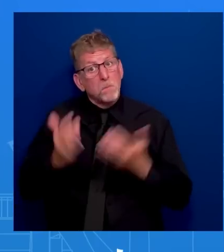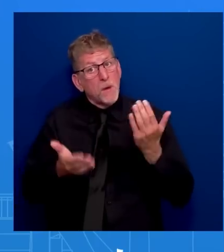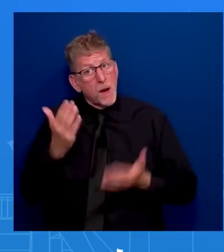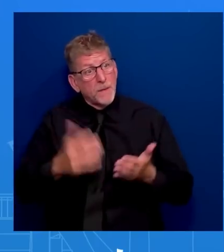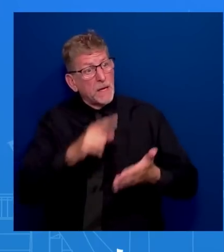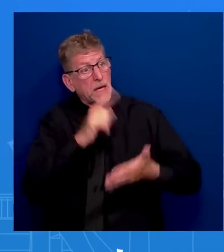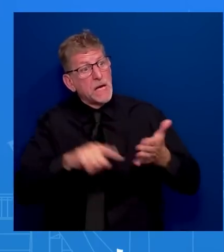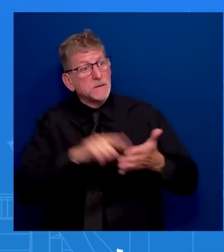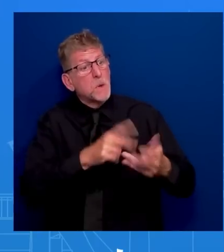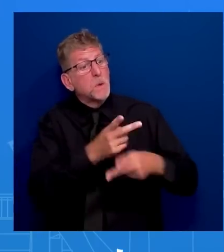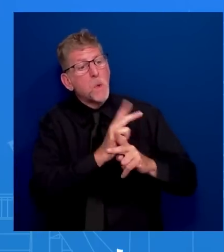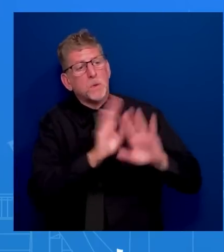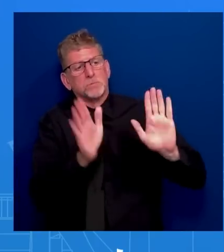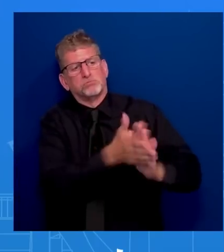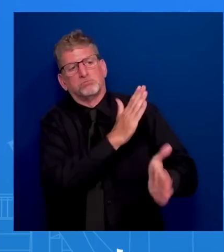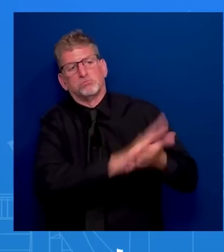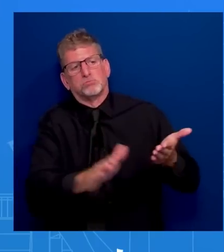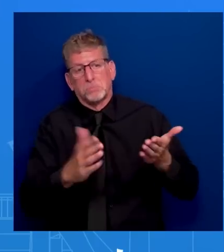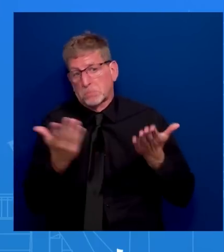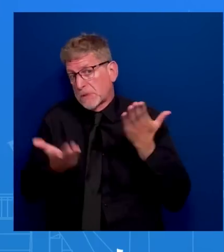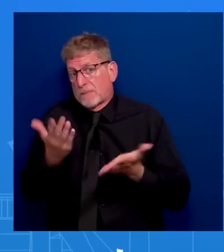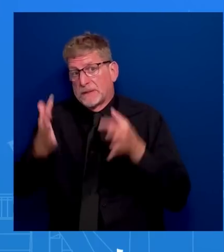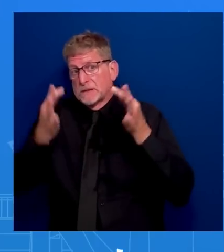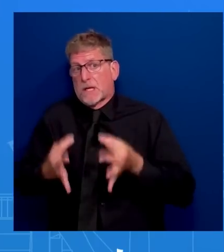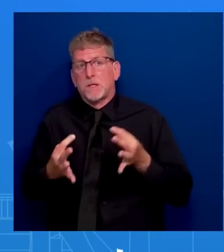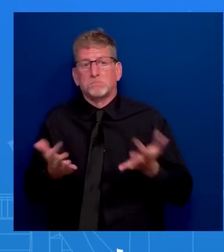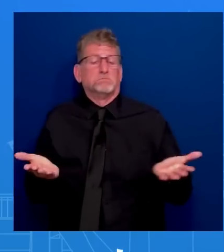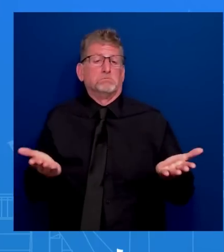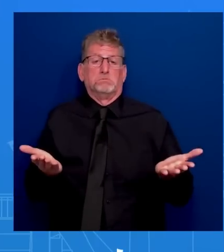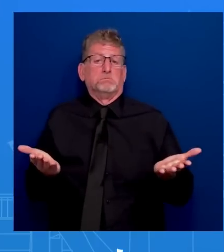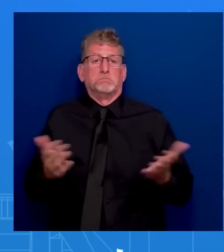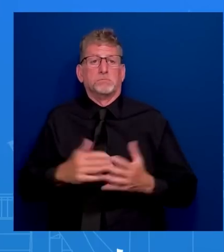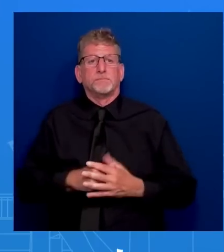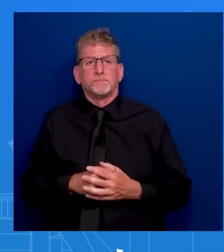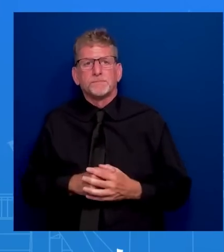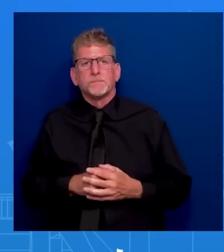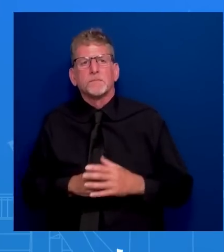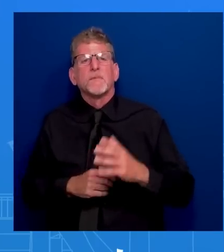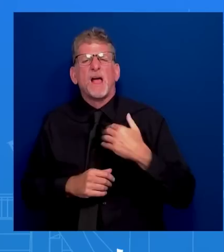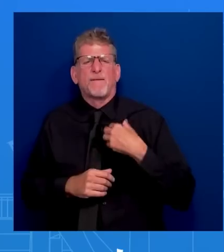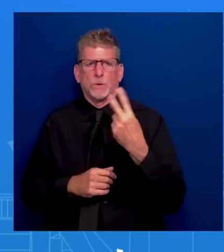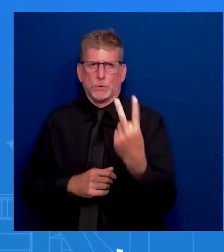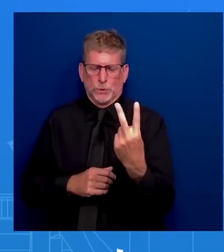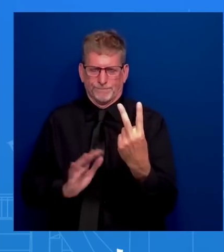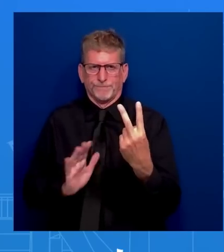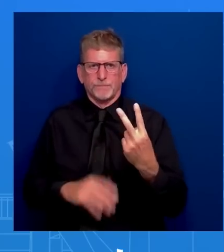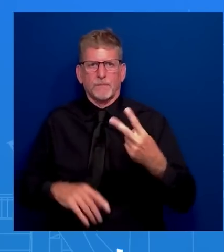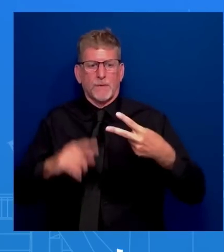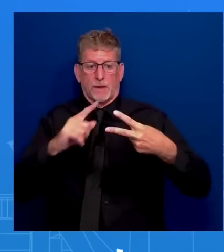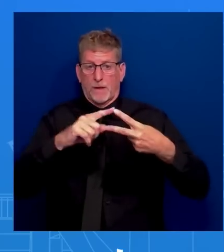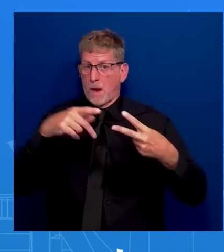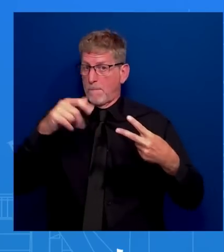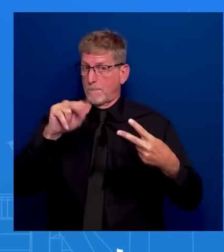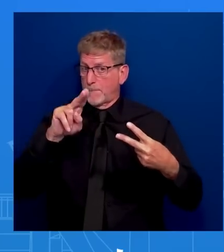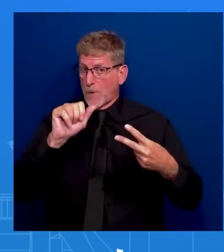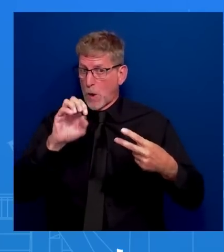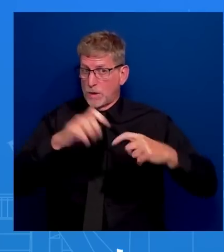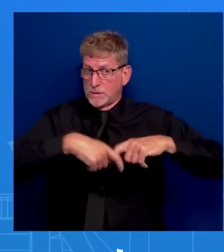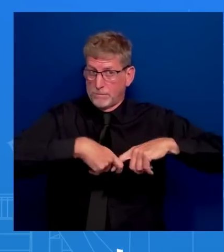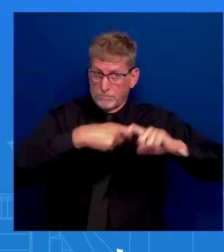and the cancellation -- we haven't made a decision yet, so I'm just going to go to -- go to the pause first. The Department of Education will communicate